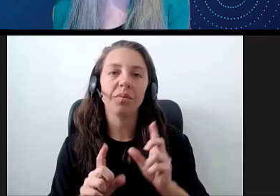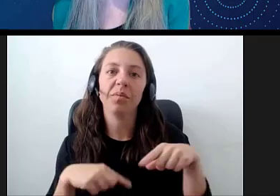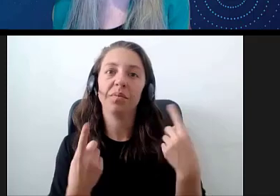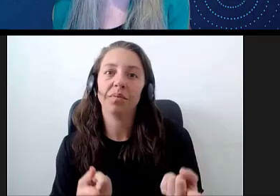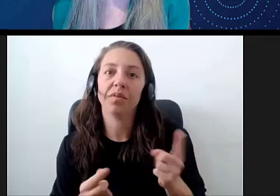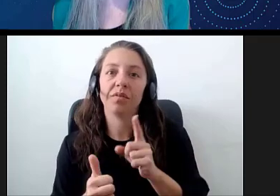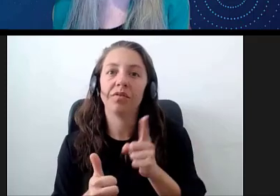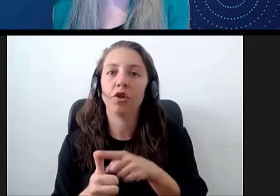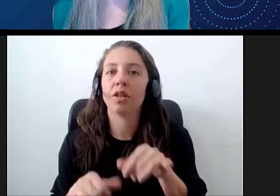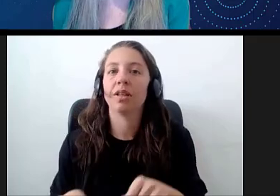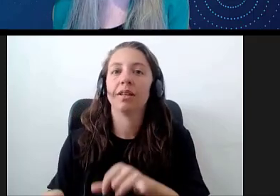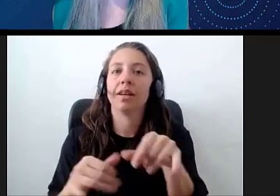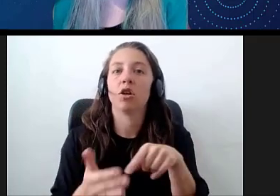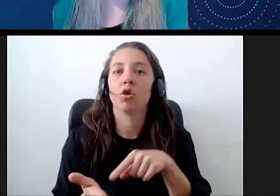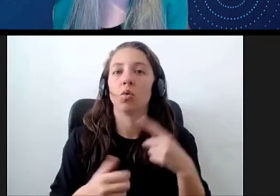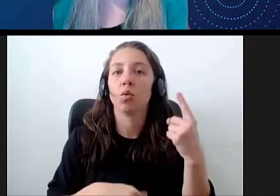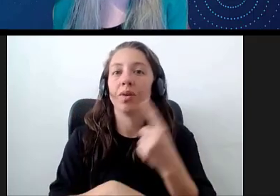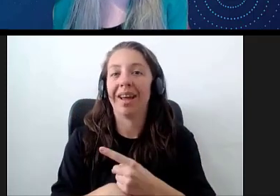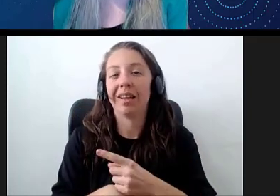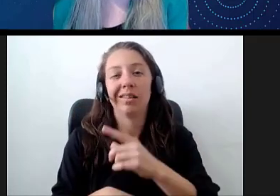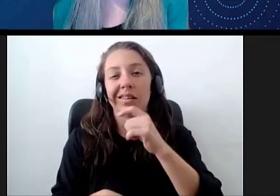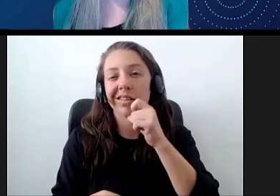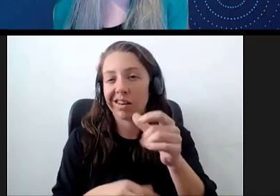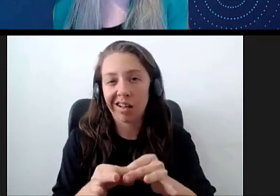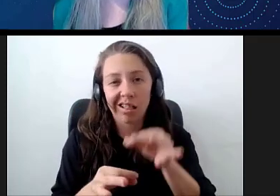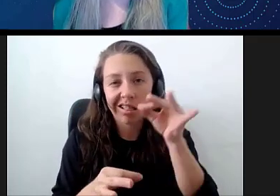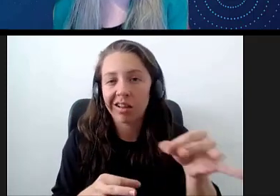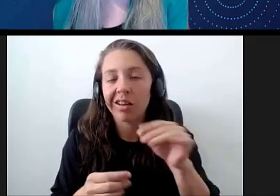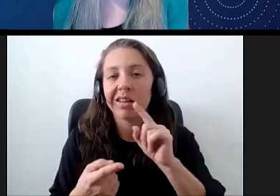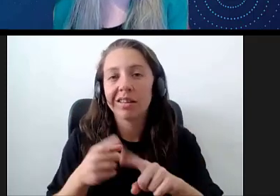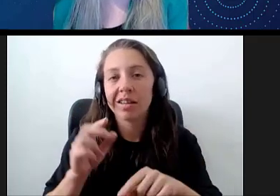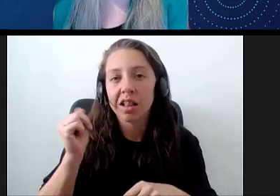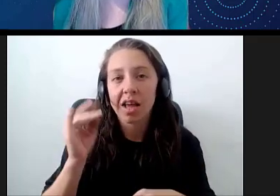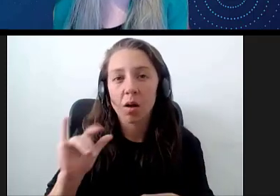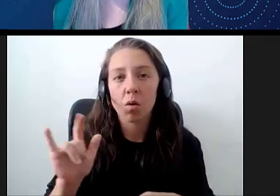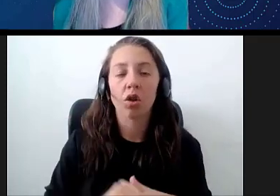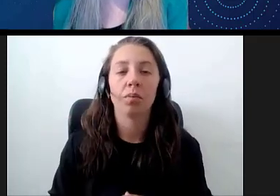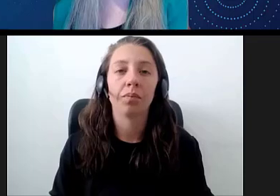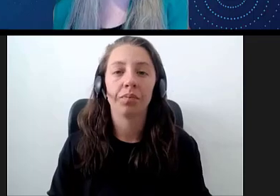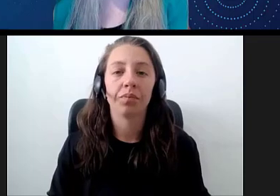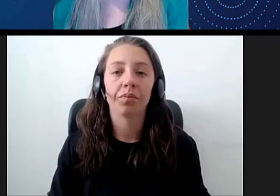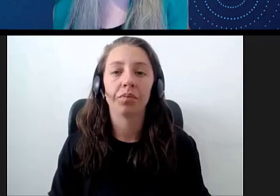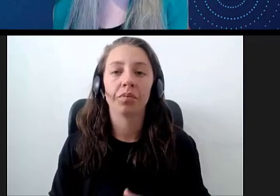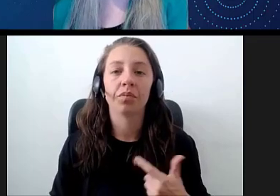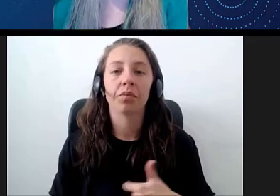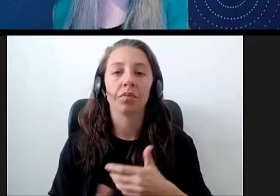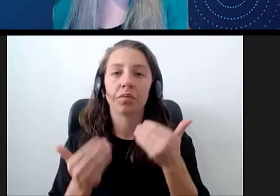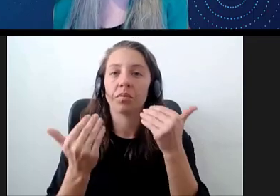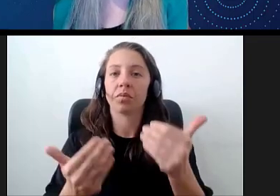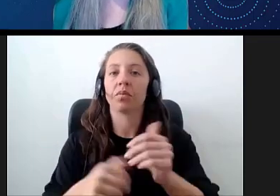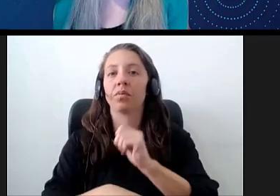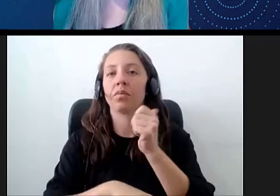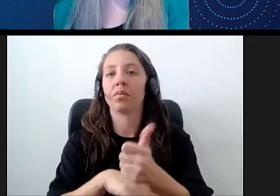fellowship applications isn't until April, we went ahead and scheduled a webinar to further explain the changes.